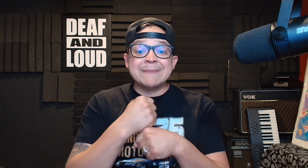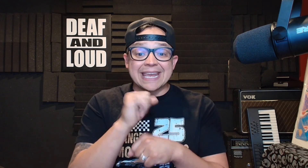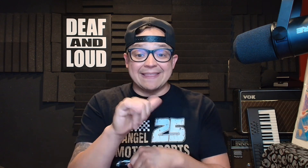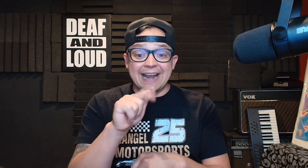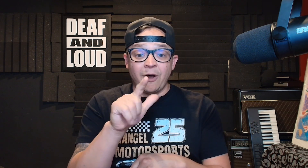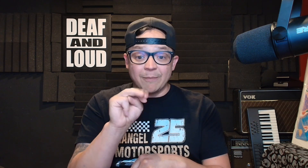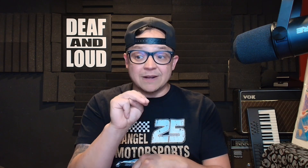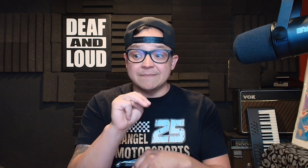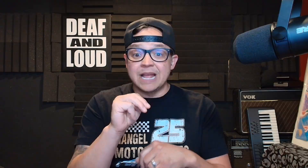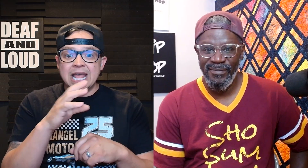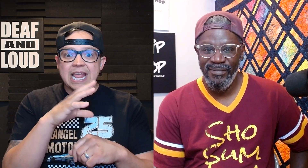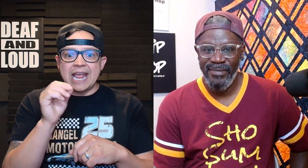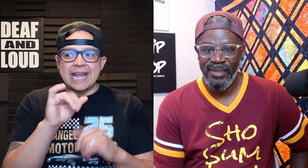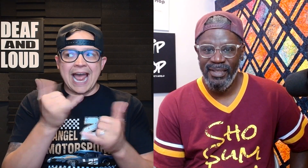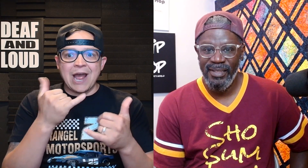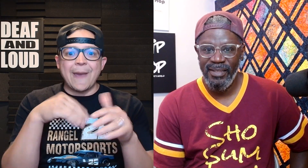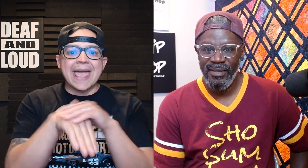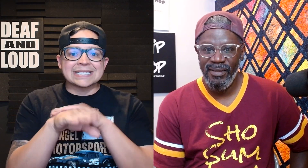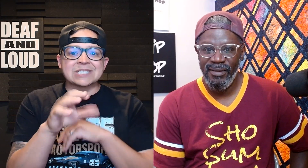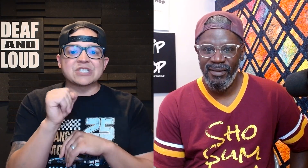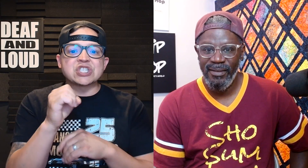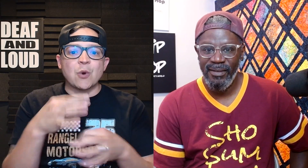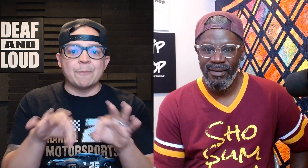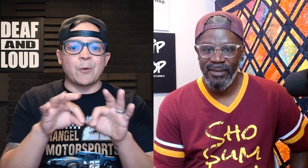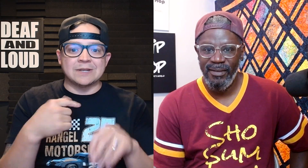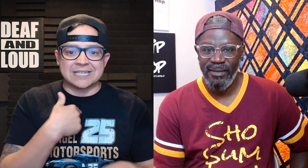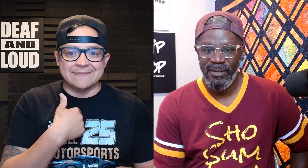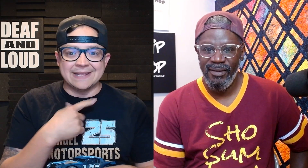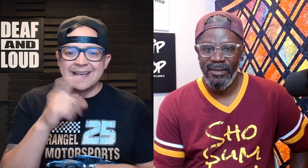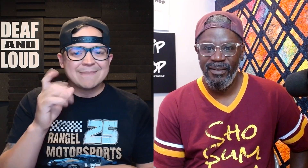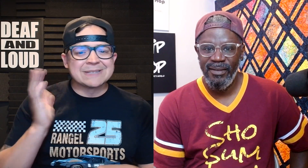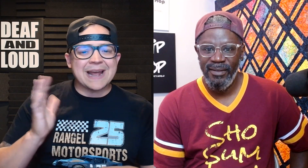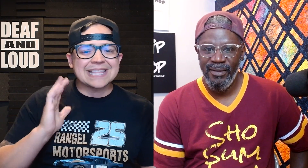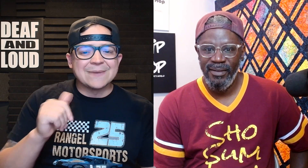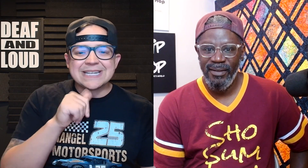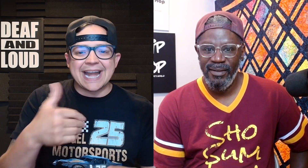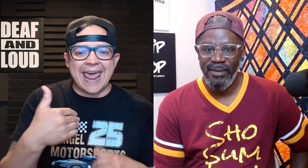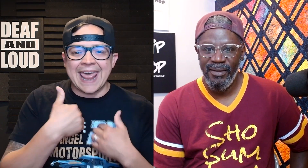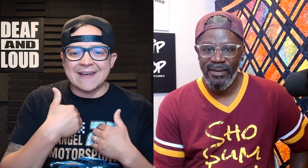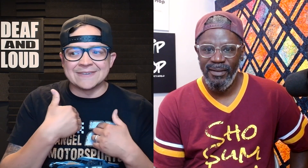making that album, and how access was so important to me because back then we didn't have,